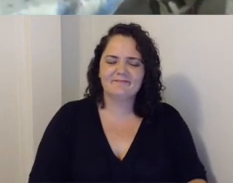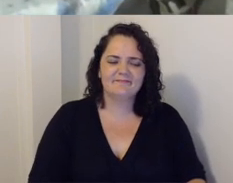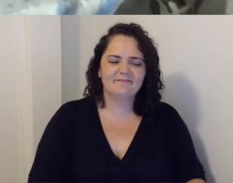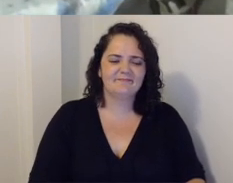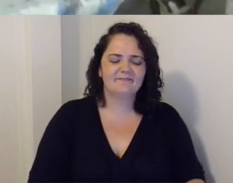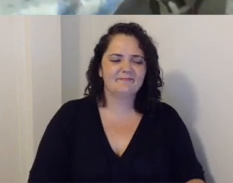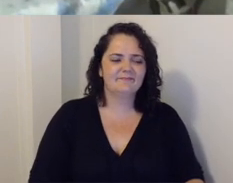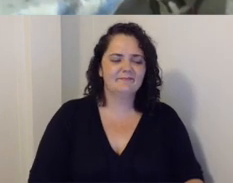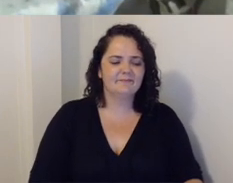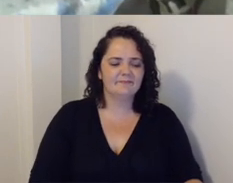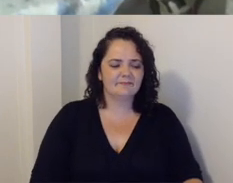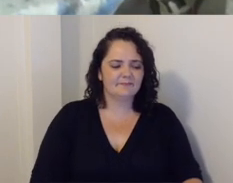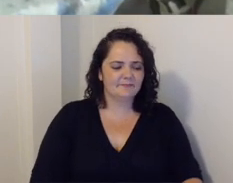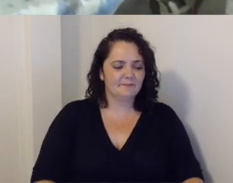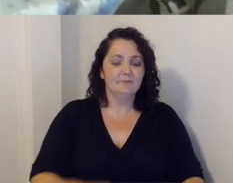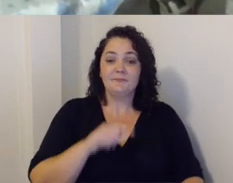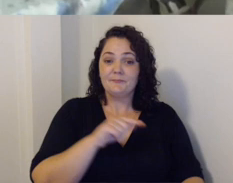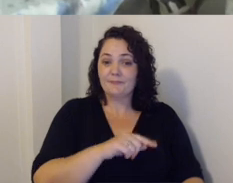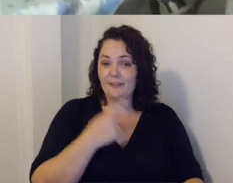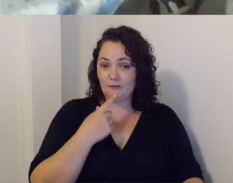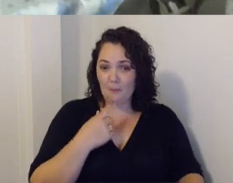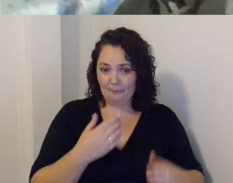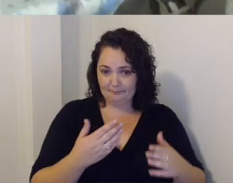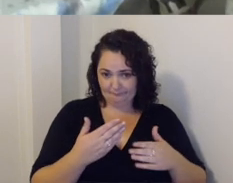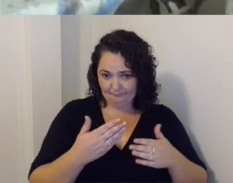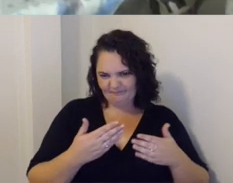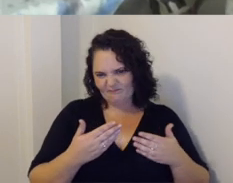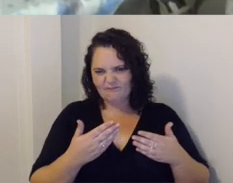the other thing with this type of drawing when you're building up these kinds of forms